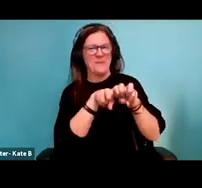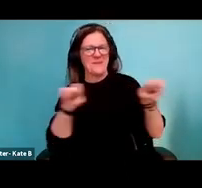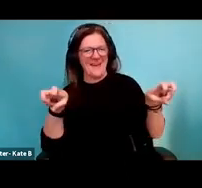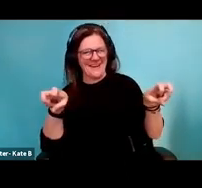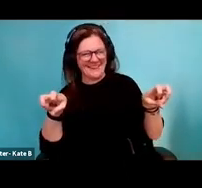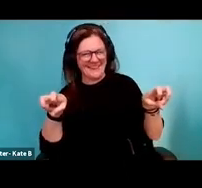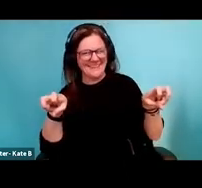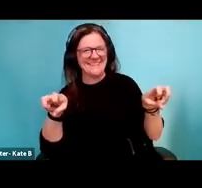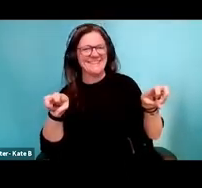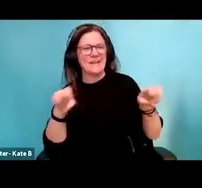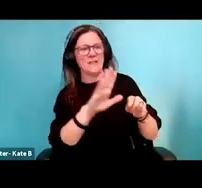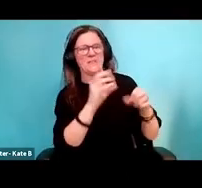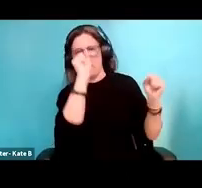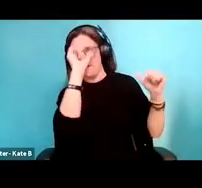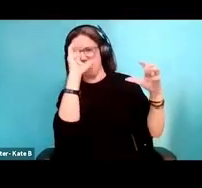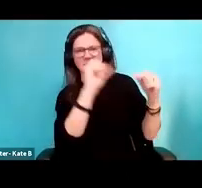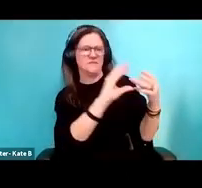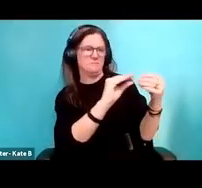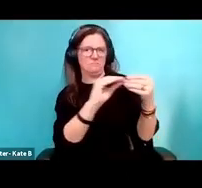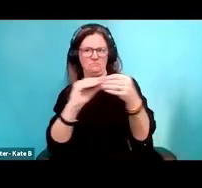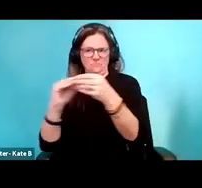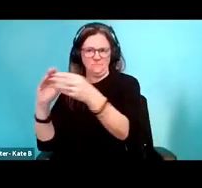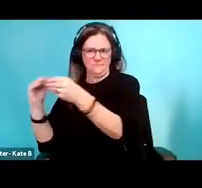hear all the amazing things they have to say.